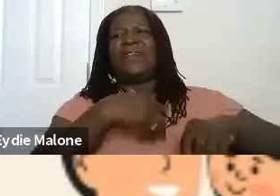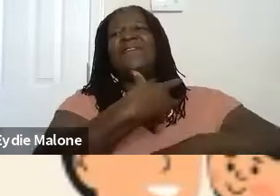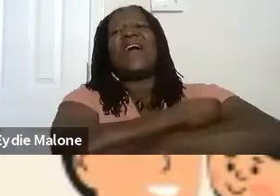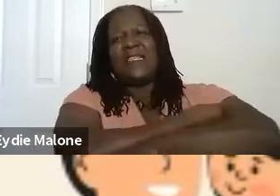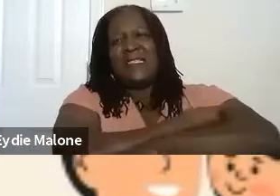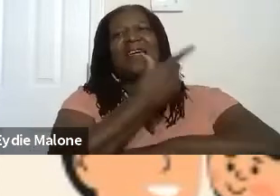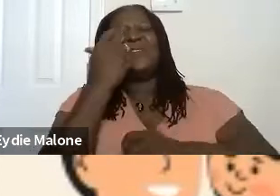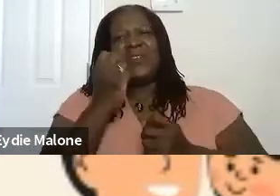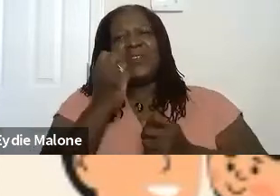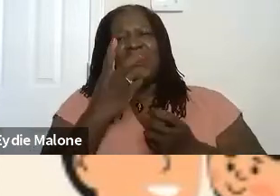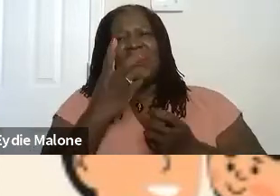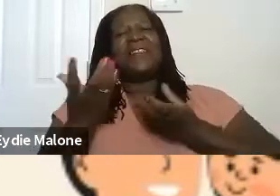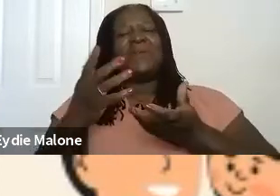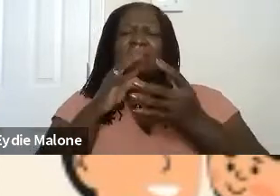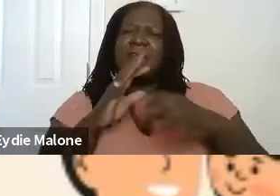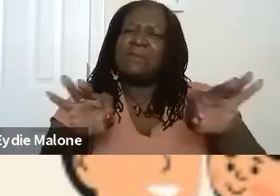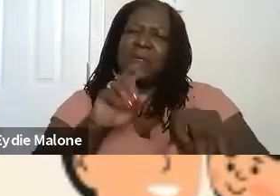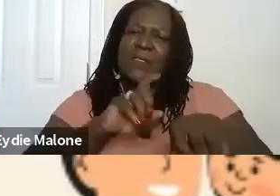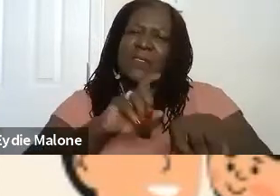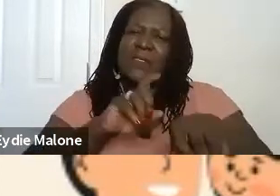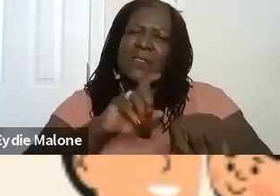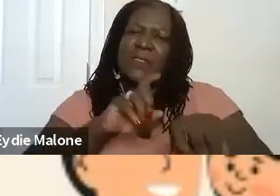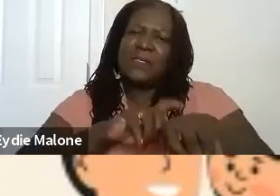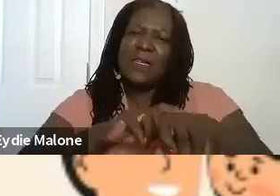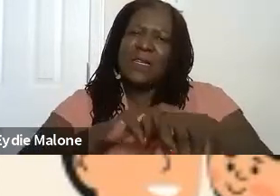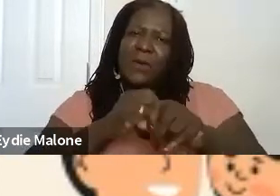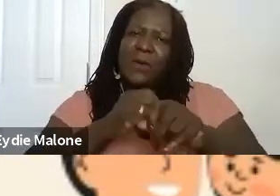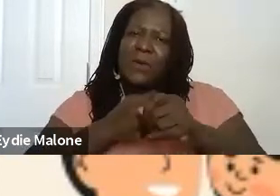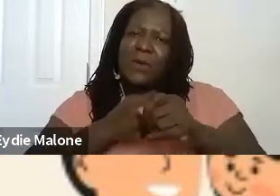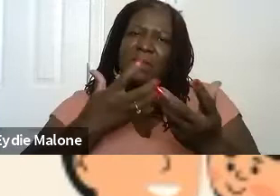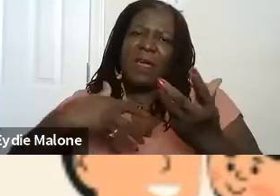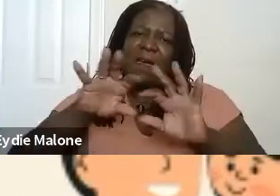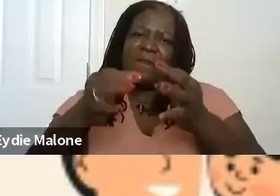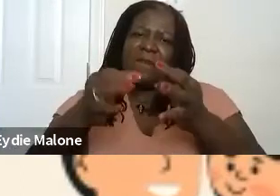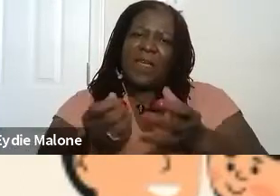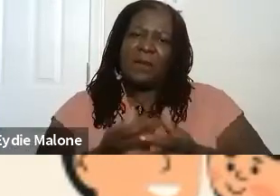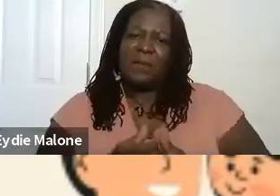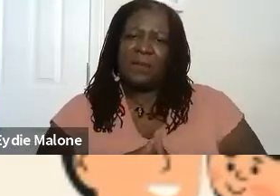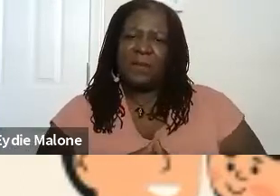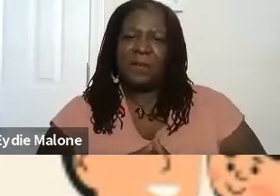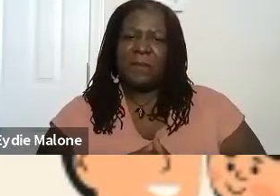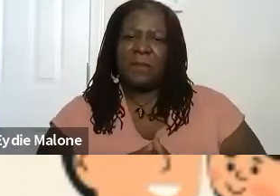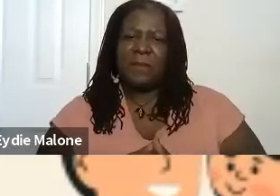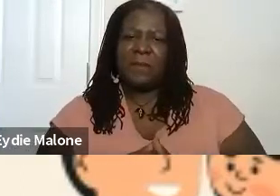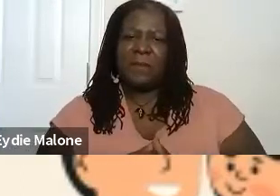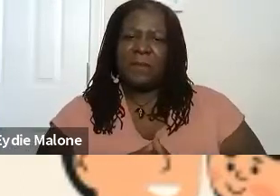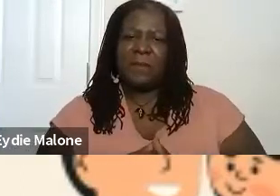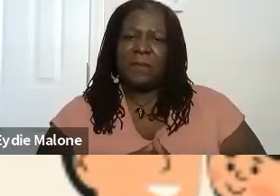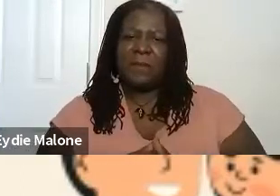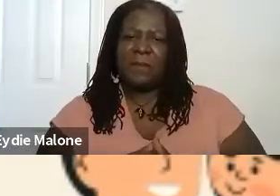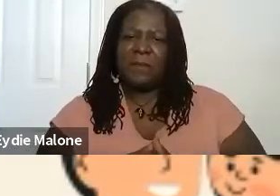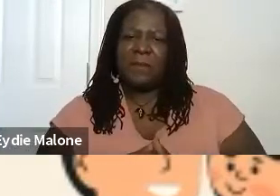Last year was just down in the dumps. It was lonely. It was it was really depressing.